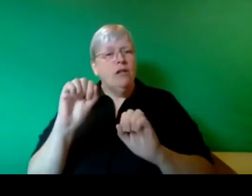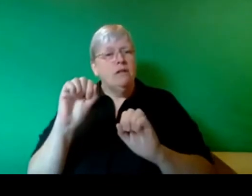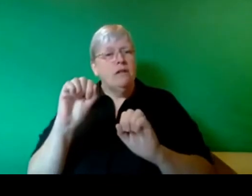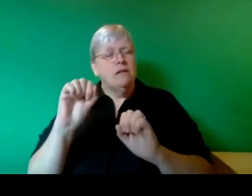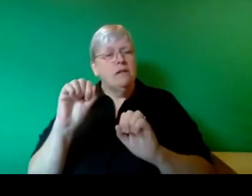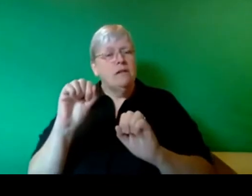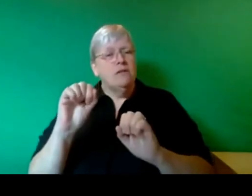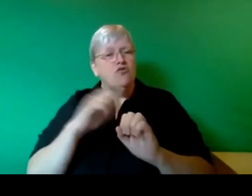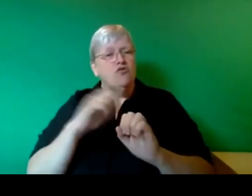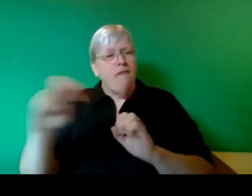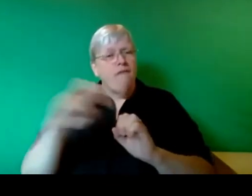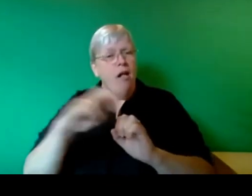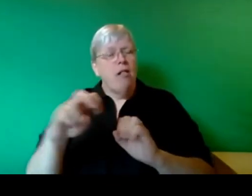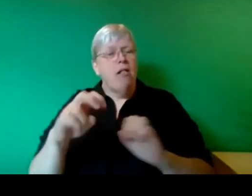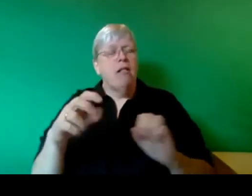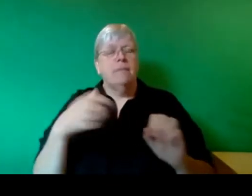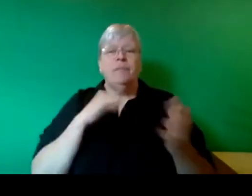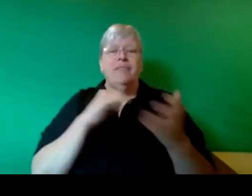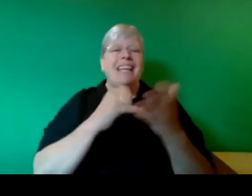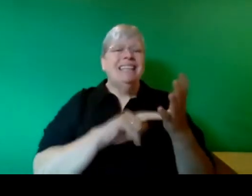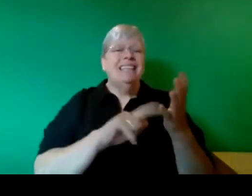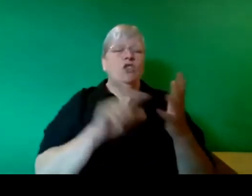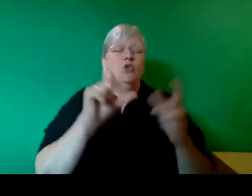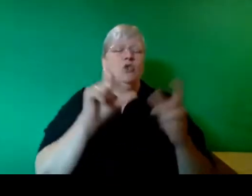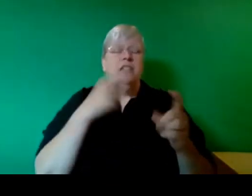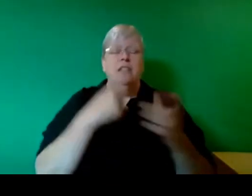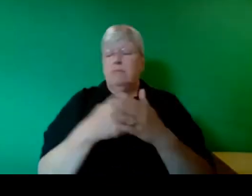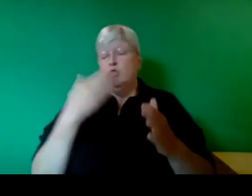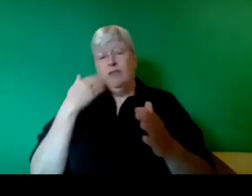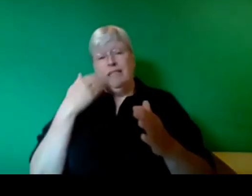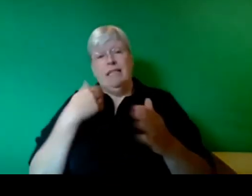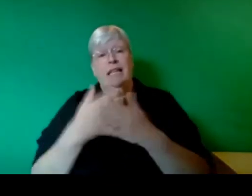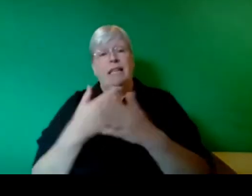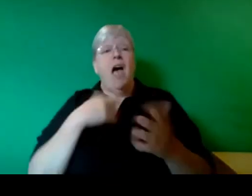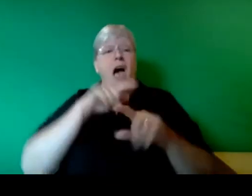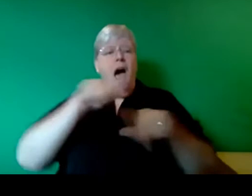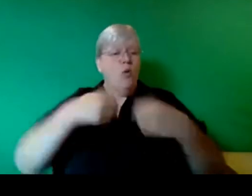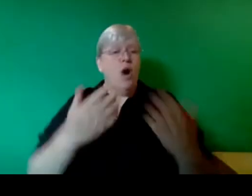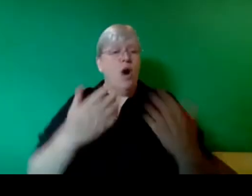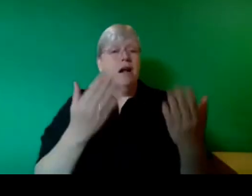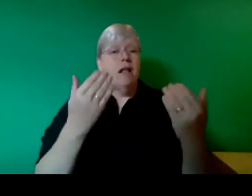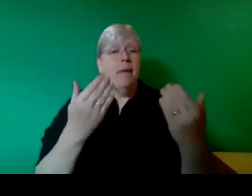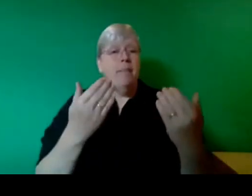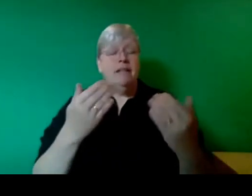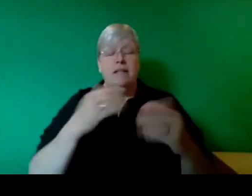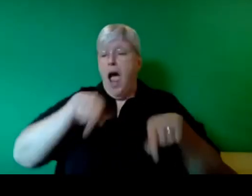has launched the "Our Climate: Our Buses" campaign calling for our buses to be taken back into